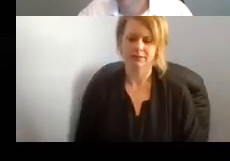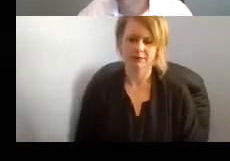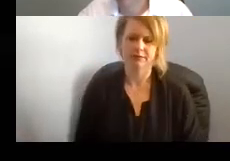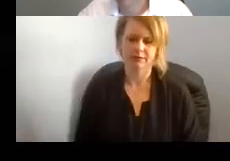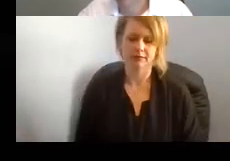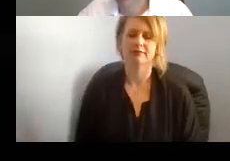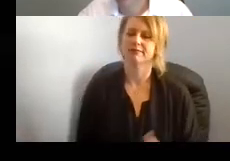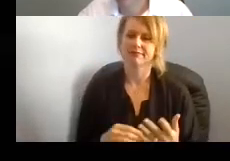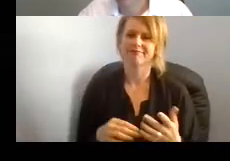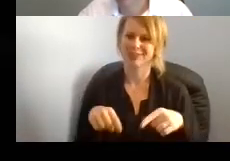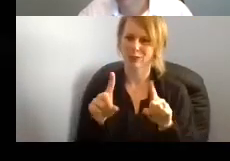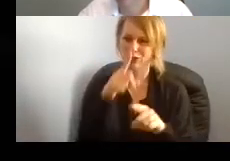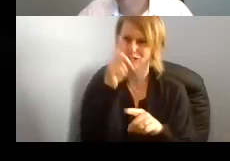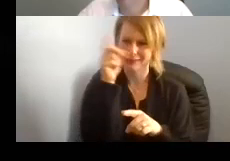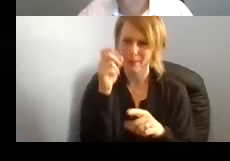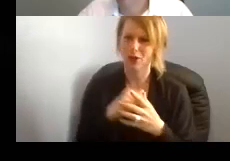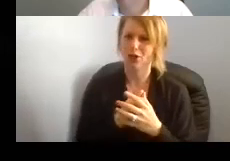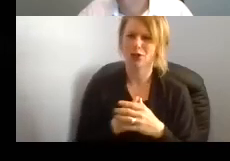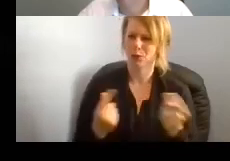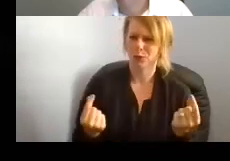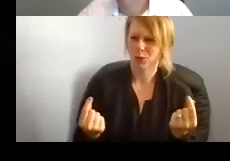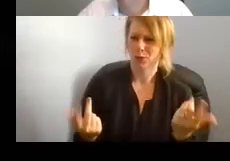where a family or student could request it.